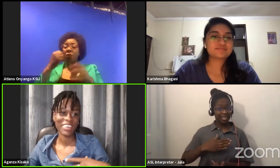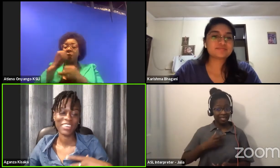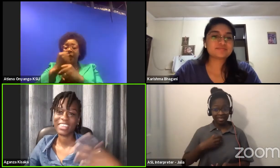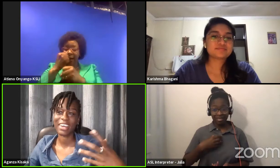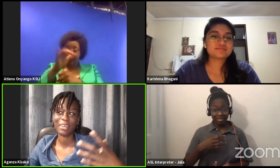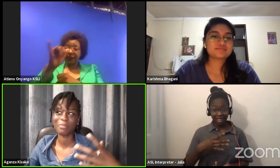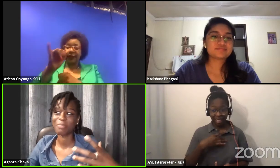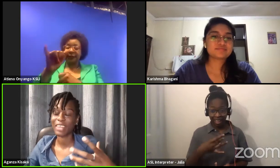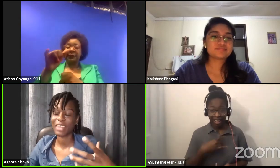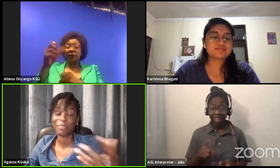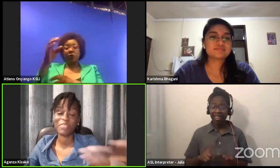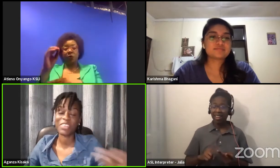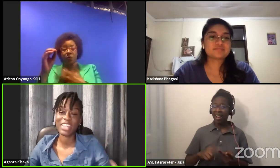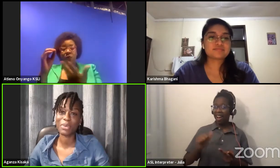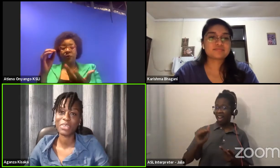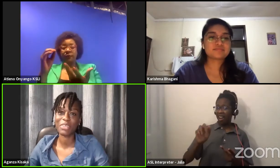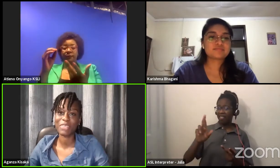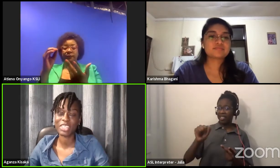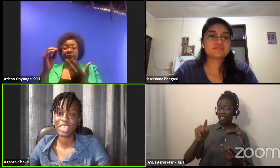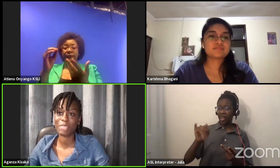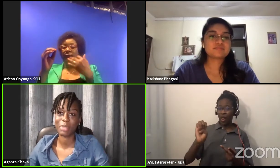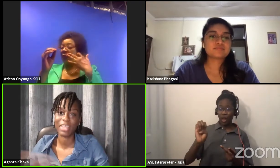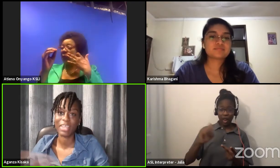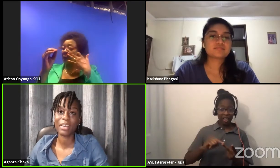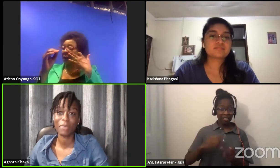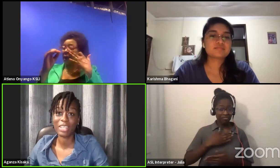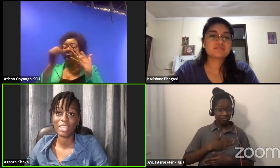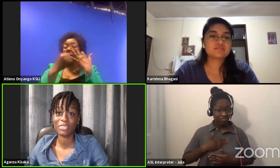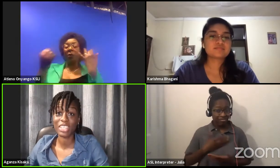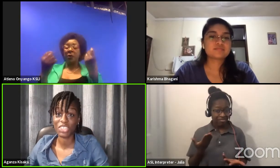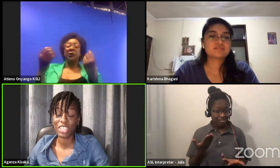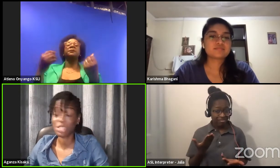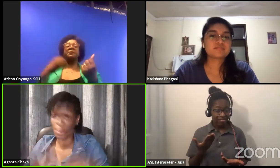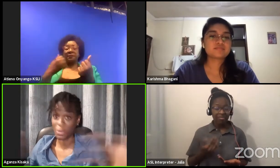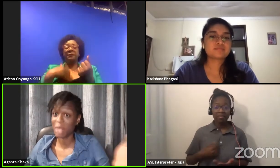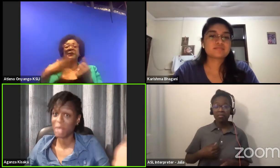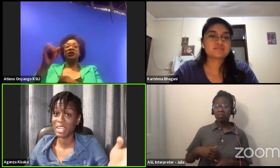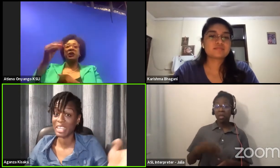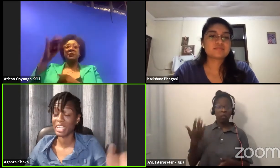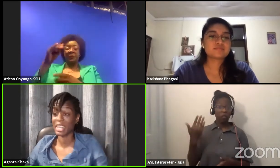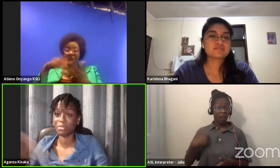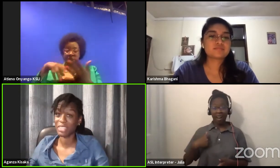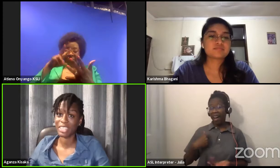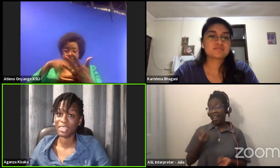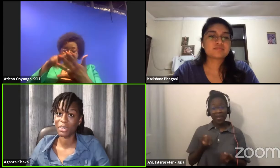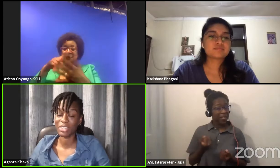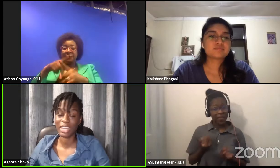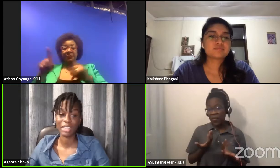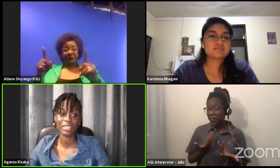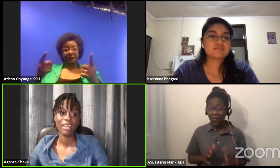Or before that I couldn't read Shakespeare but here I was reading Shakespeare quite willingly and I'd read it the whole night,